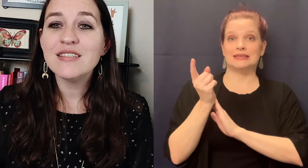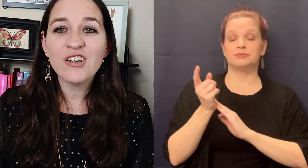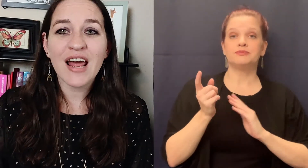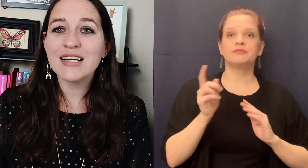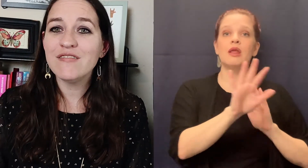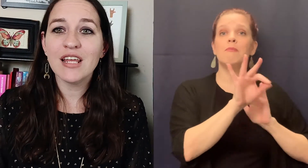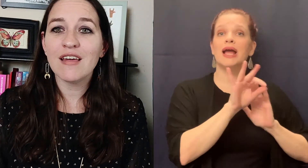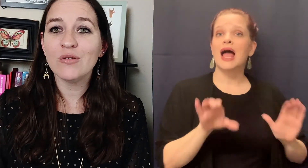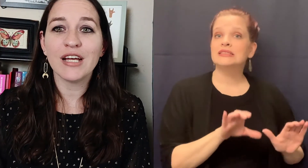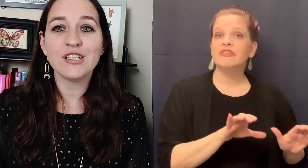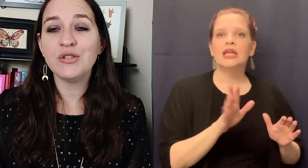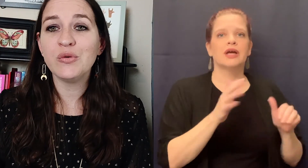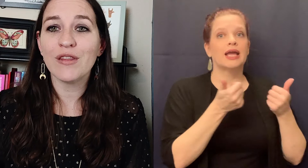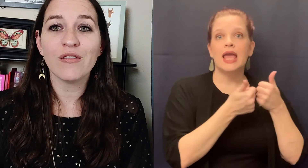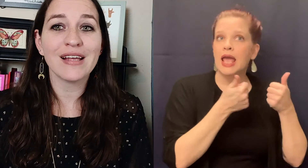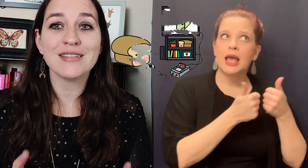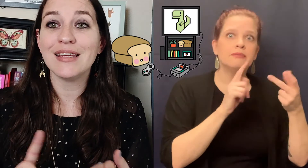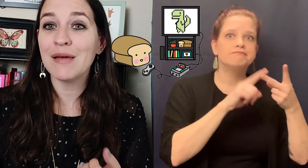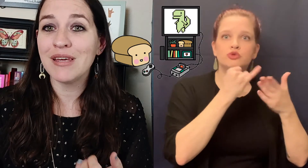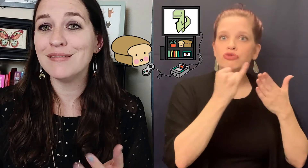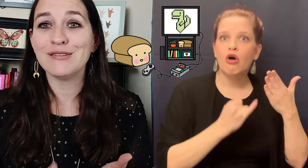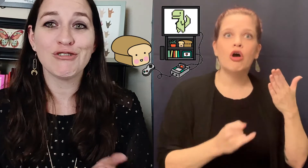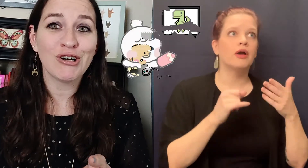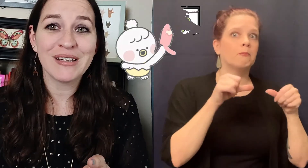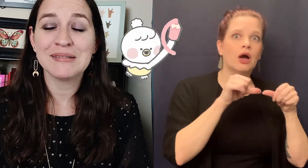Consider an activity that you'd like to do, whether that's gaming, drawing,